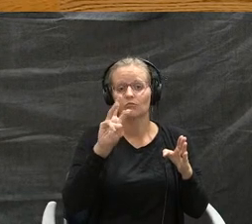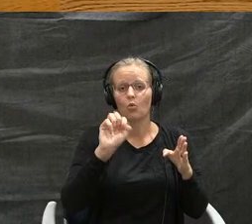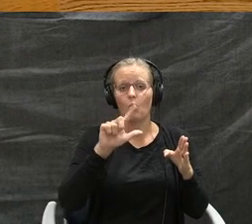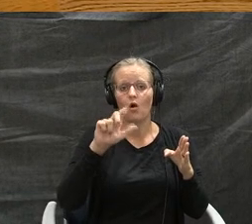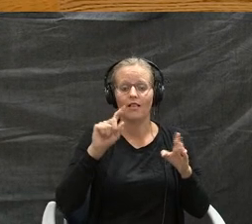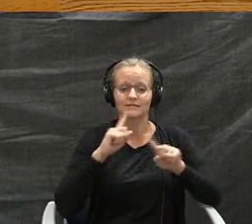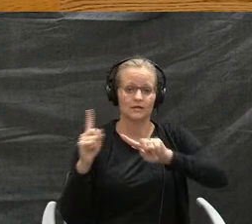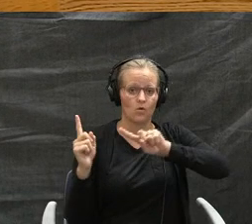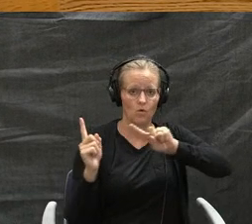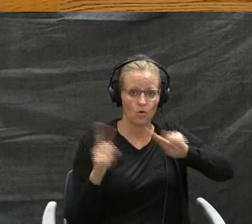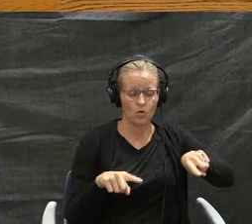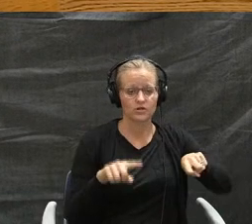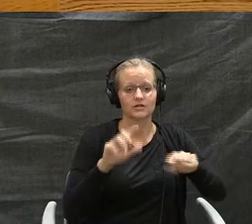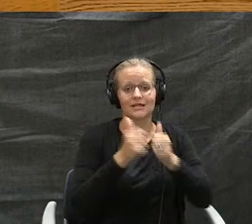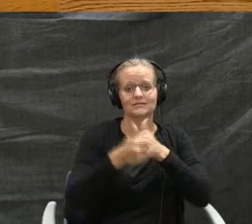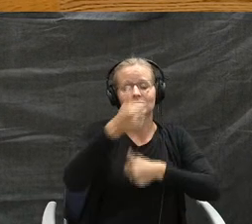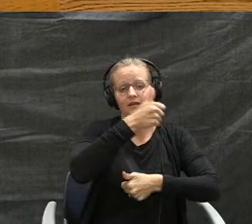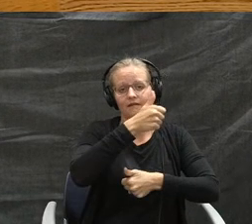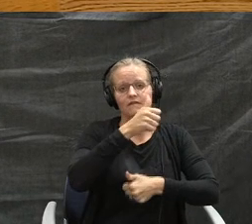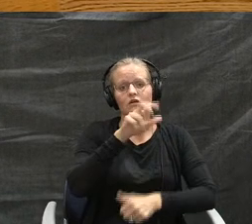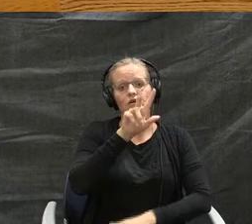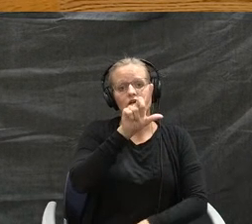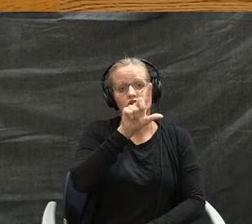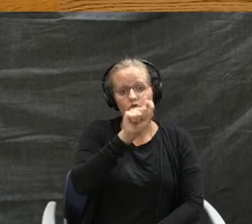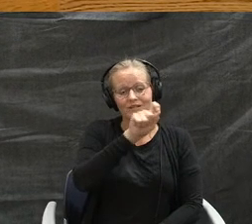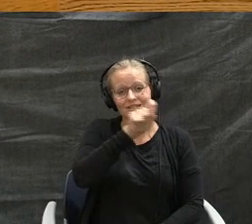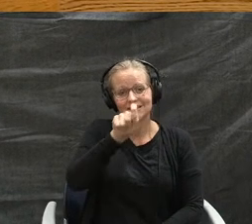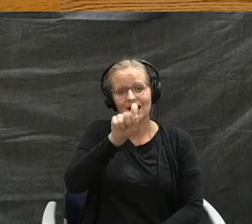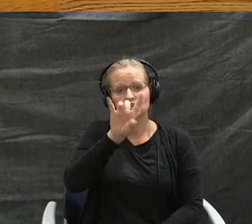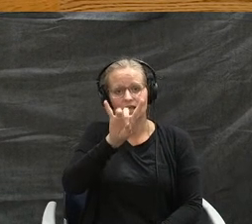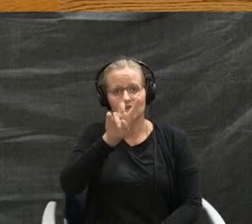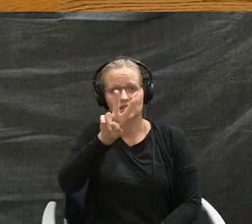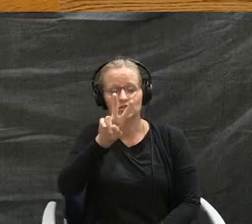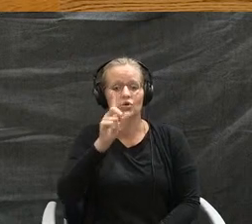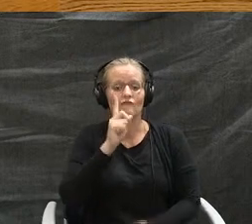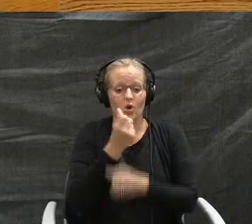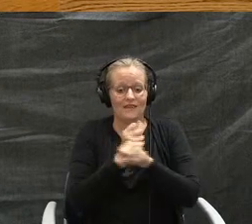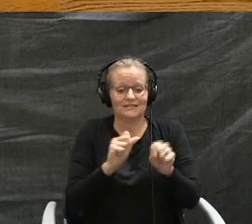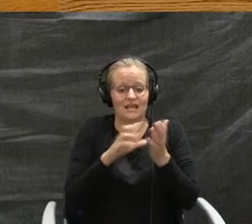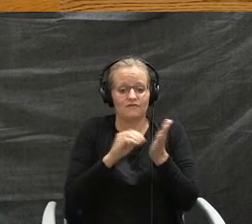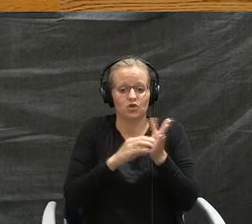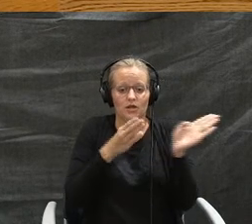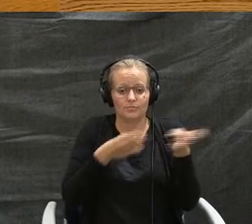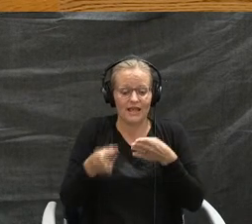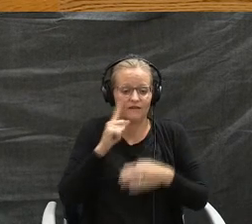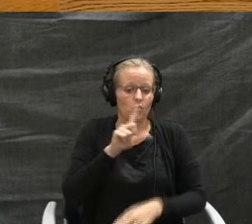dash 82 in the safe learning plan for twenty 2021, which is